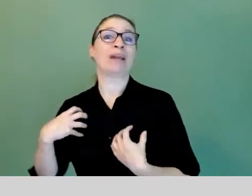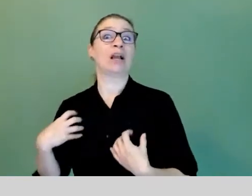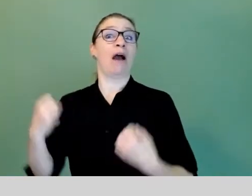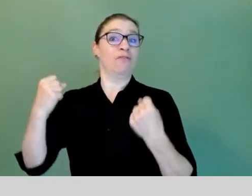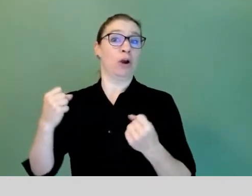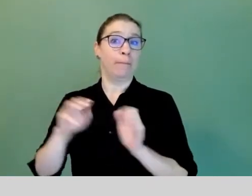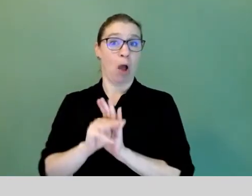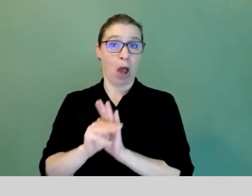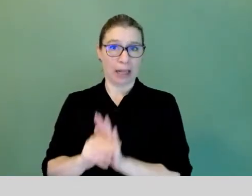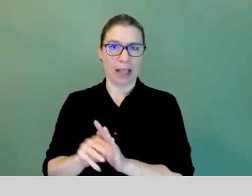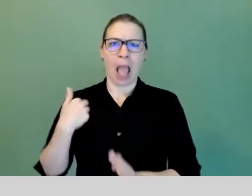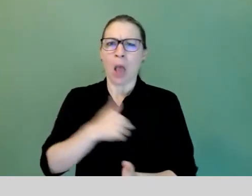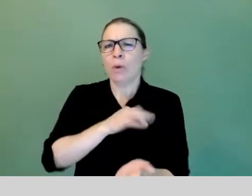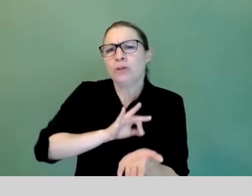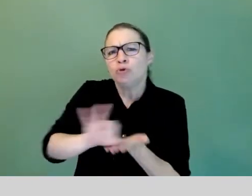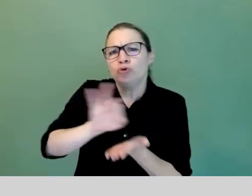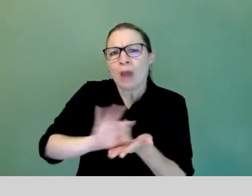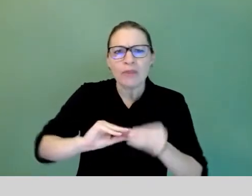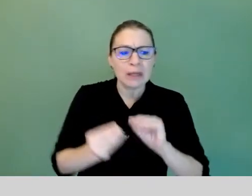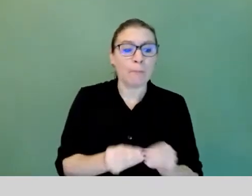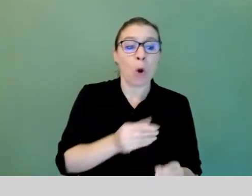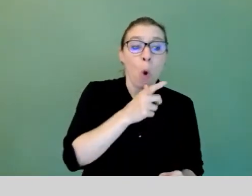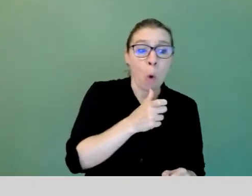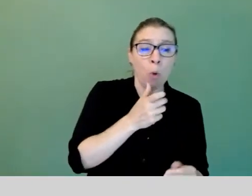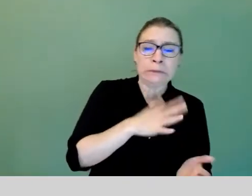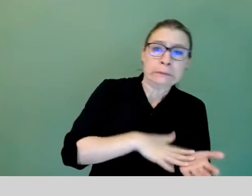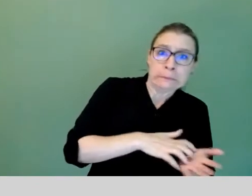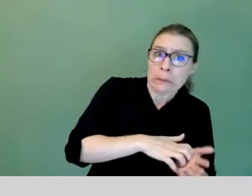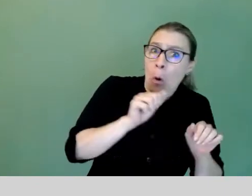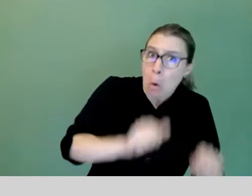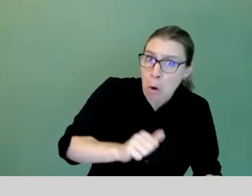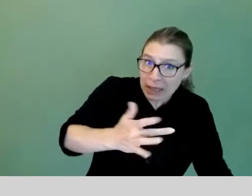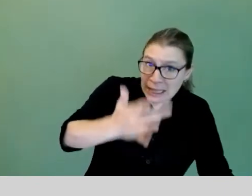As they track the number of susceptible, infected and recovered individuals